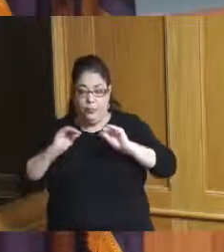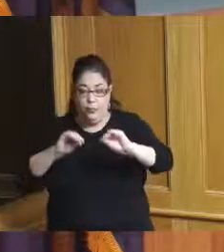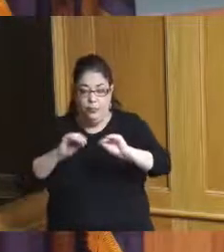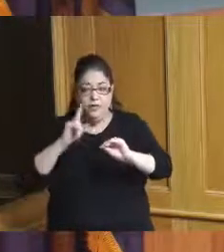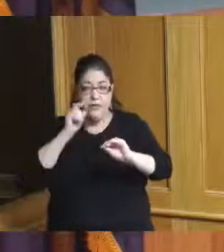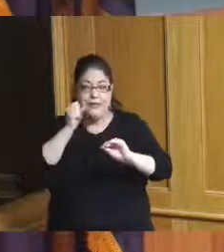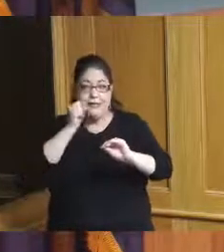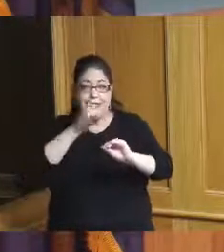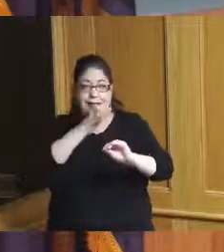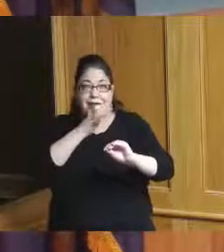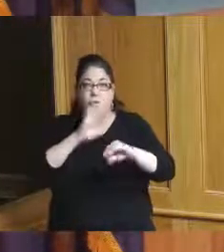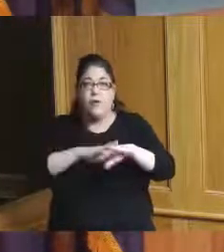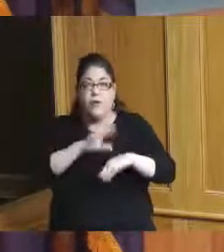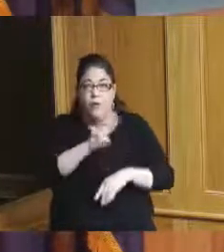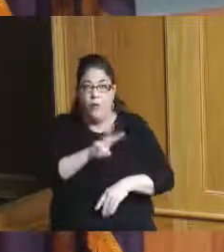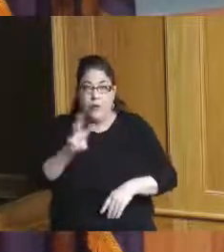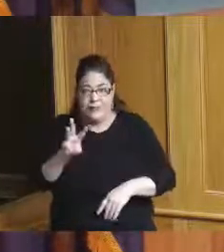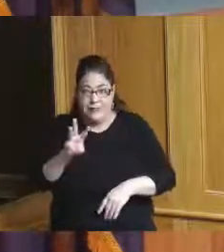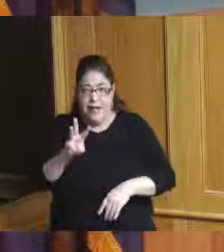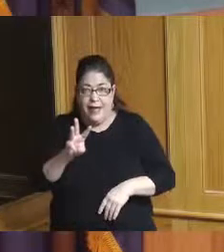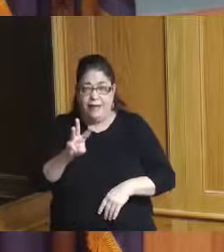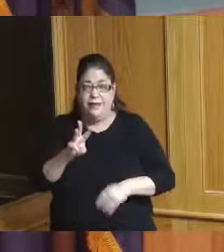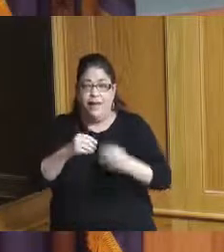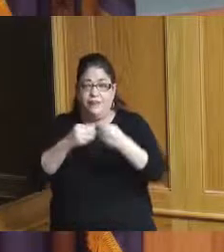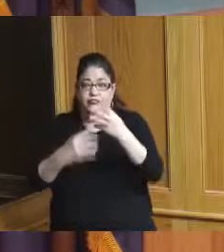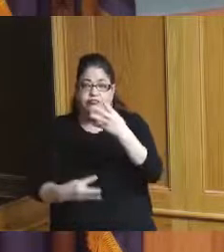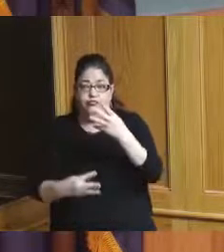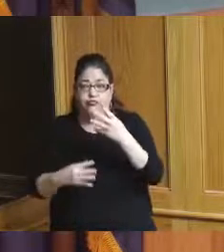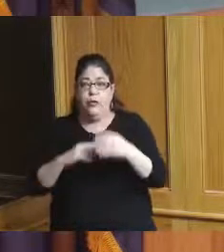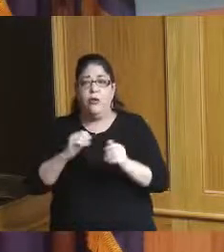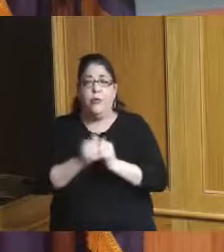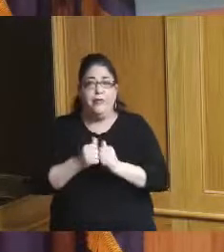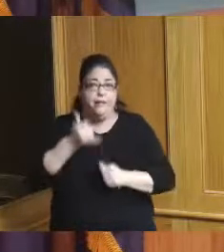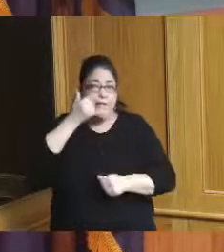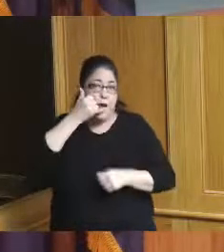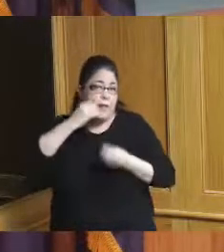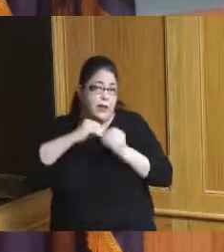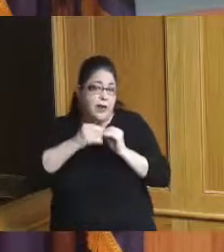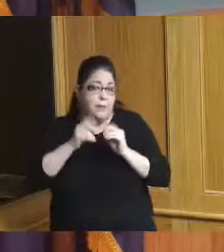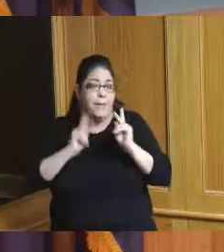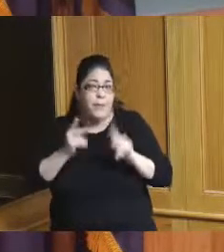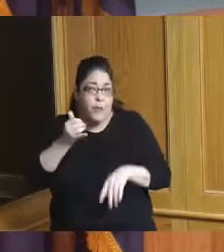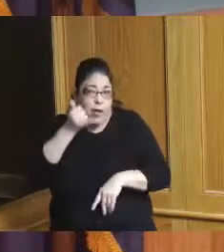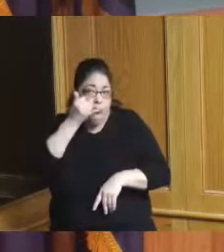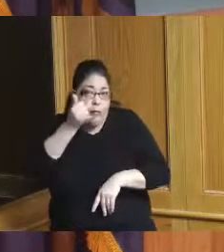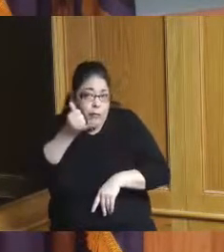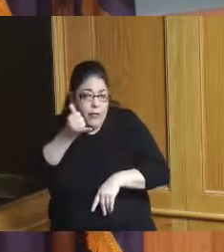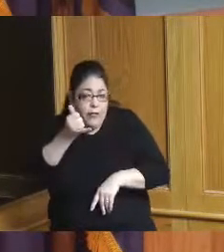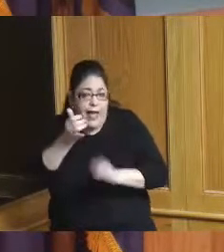specific and has what you got has a phone number that people can also call for if you're a senior